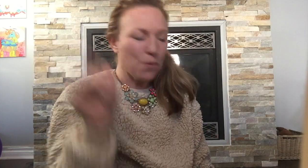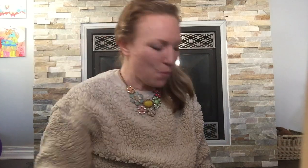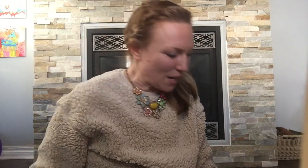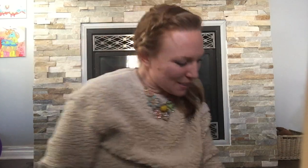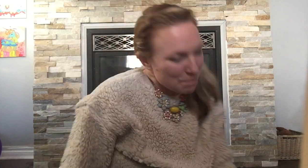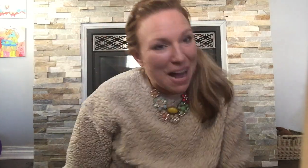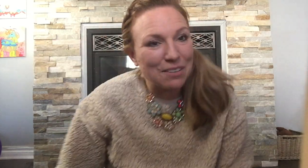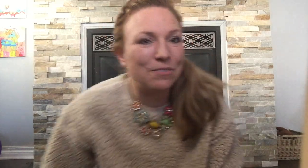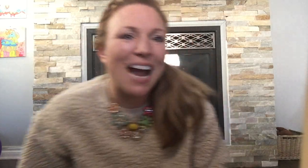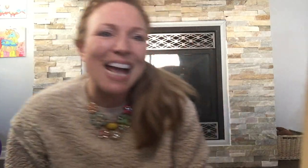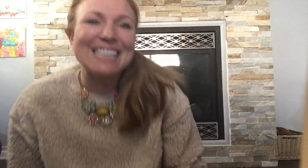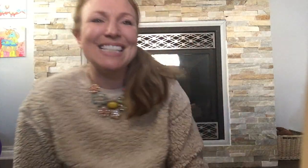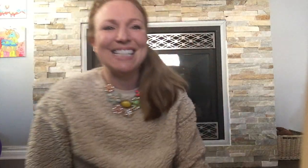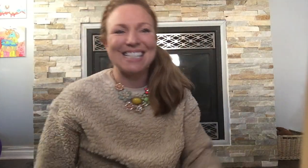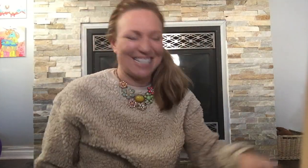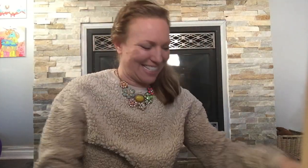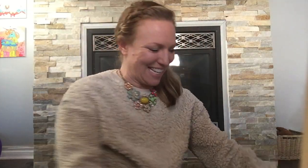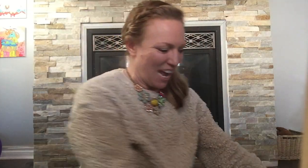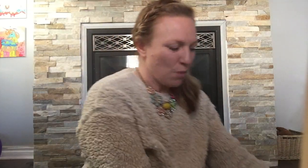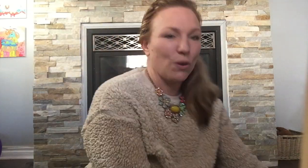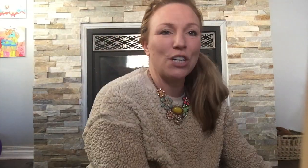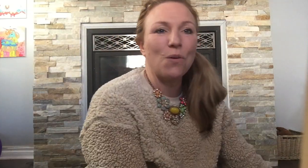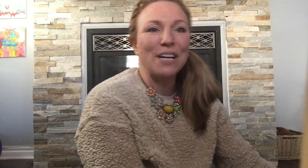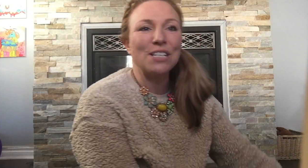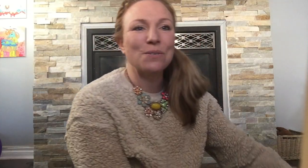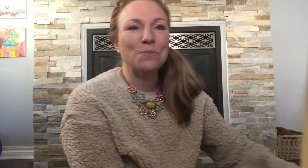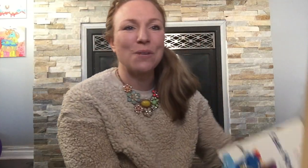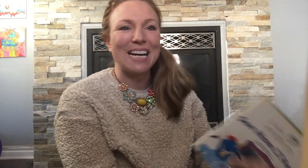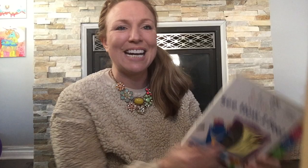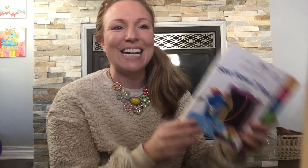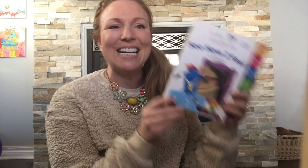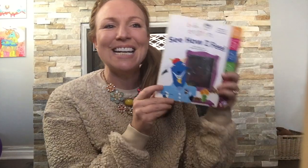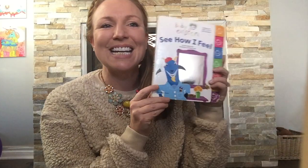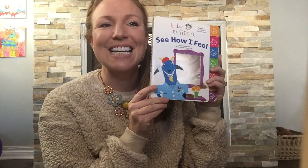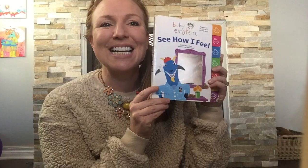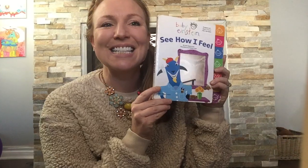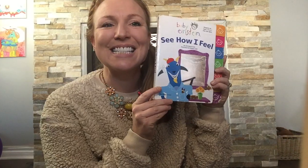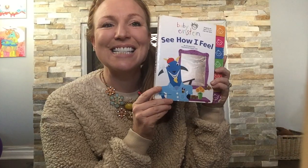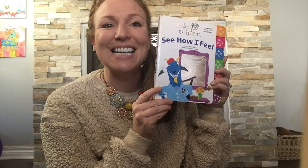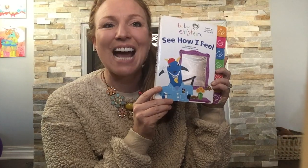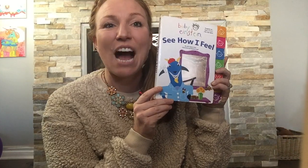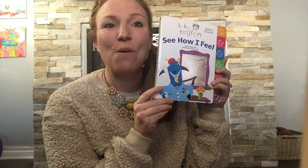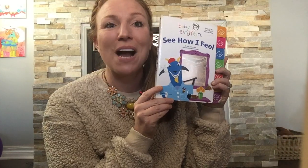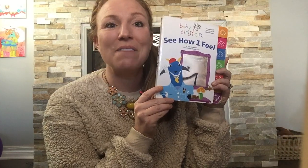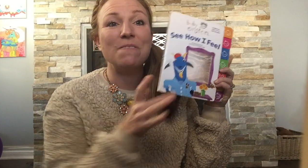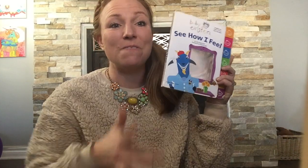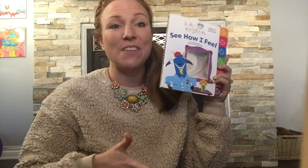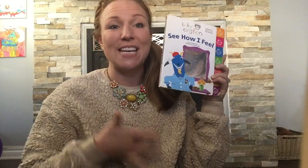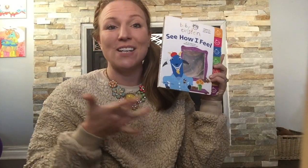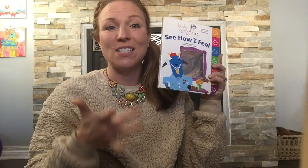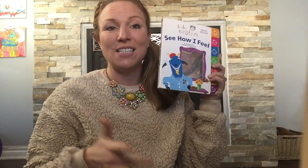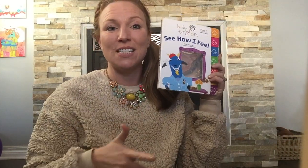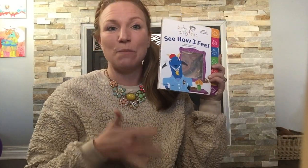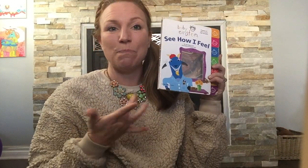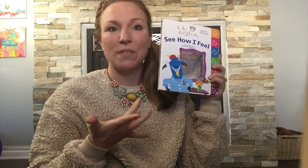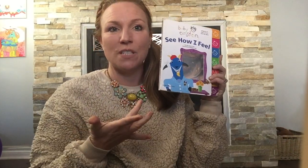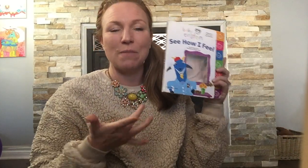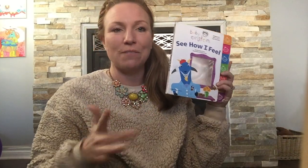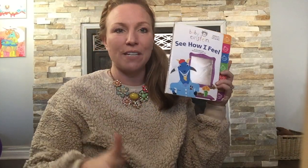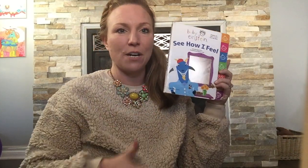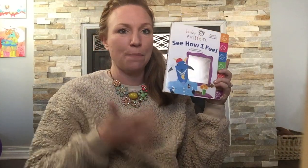HI! Welcome back, friends. We're going to read "See How I FEEL," It's the middle finger,